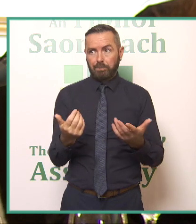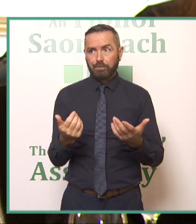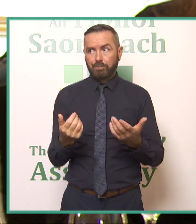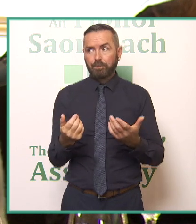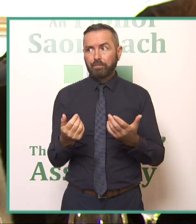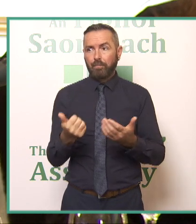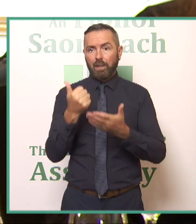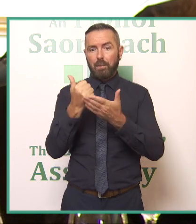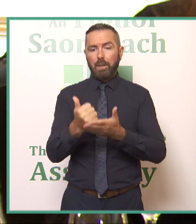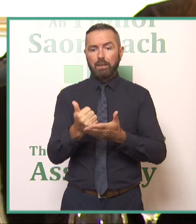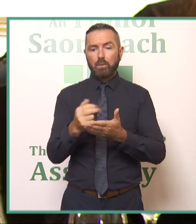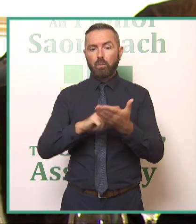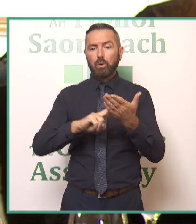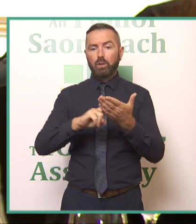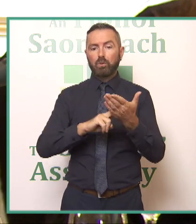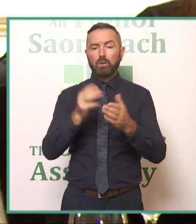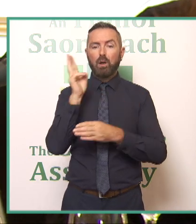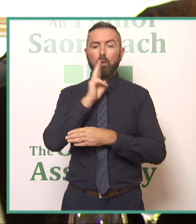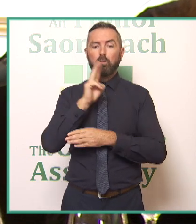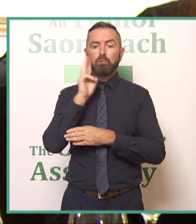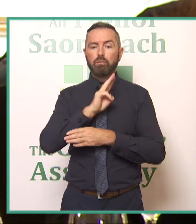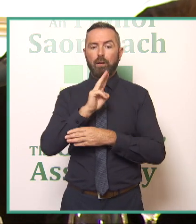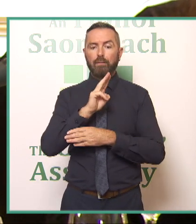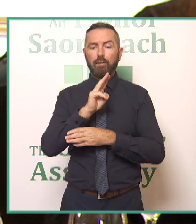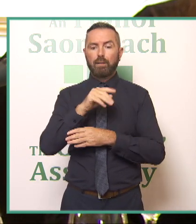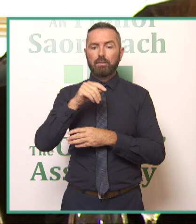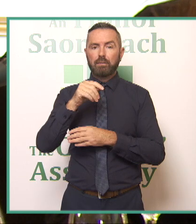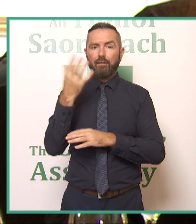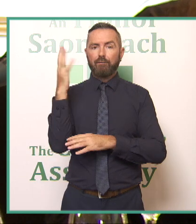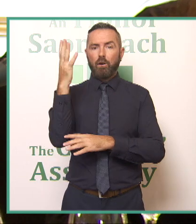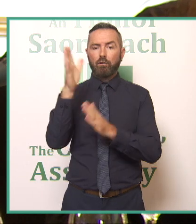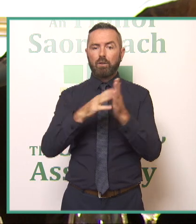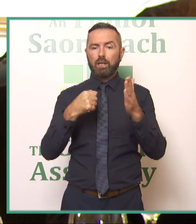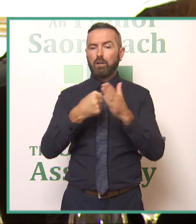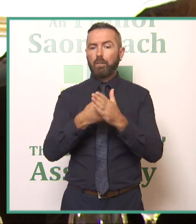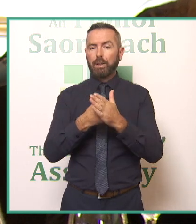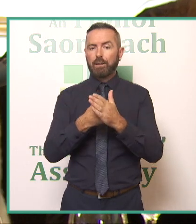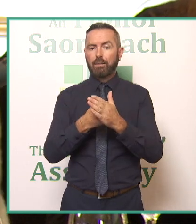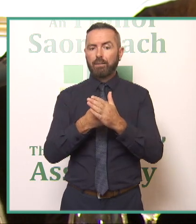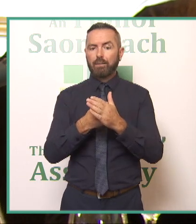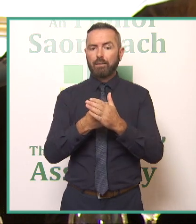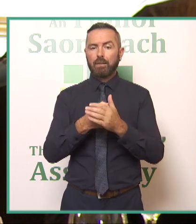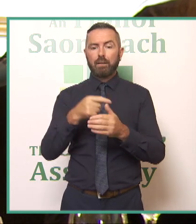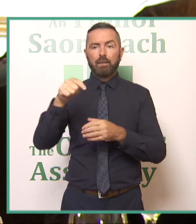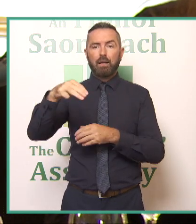basically we went with a private forestry company and they come to you they map out your land they